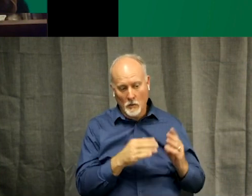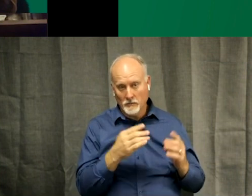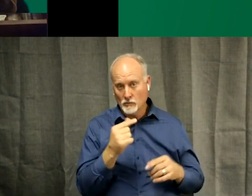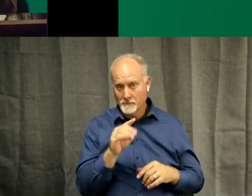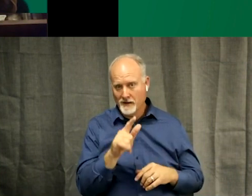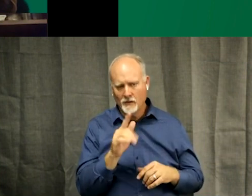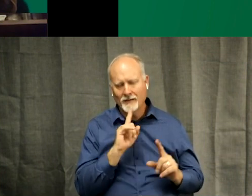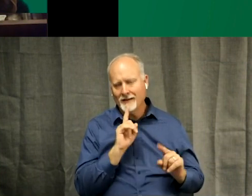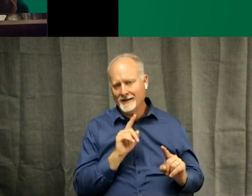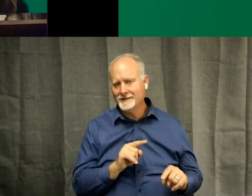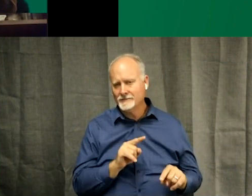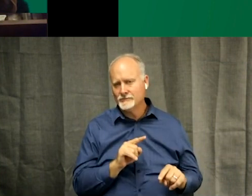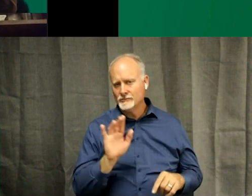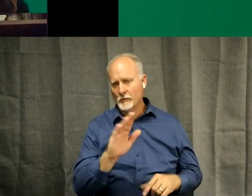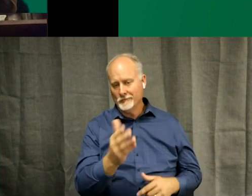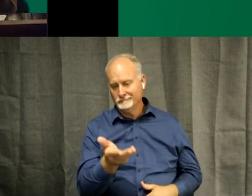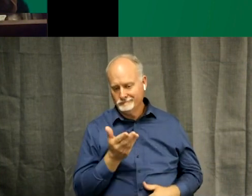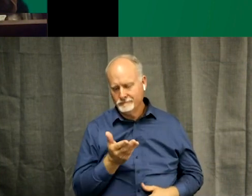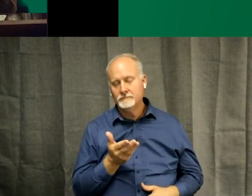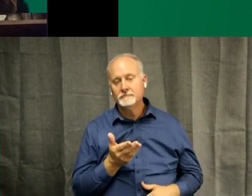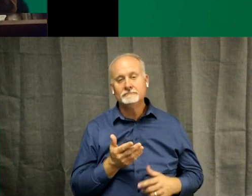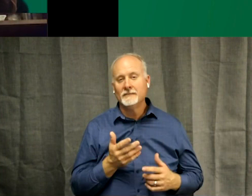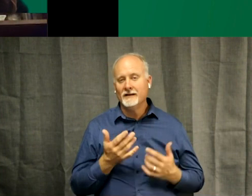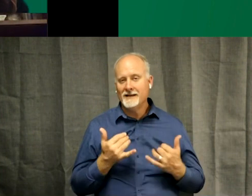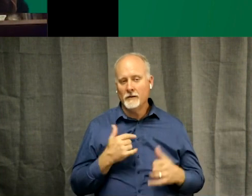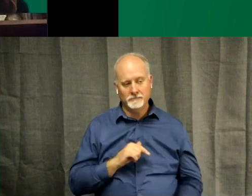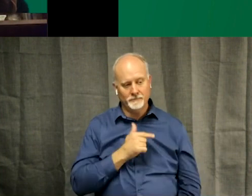to the questions that you posed here but with that being said i'm going to pass it to dr watts for a